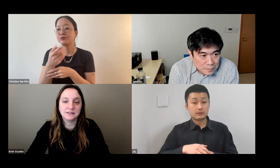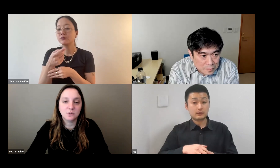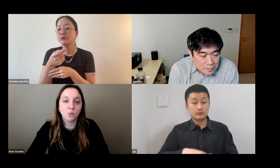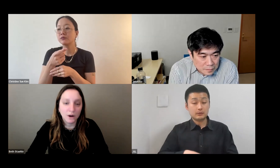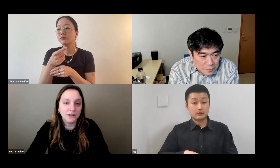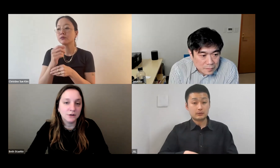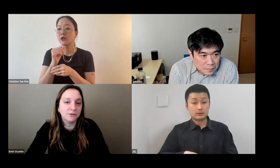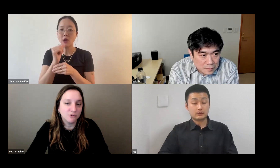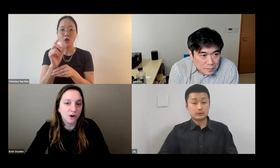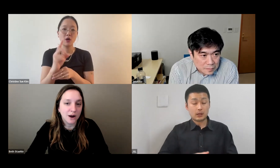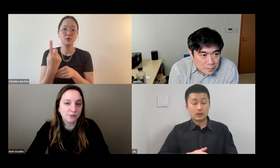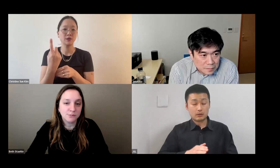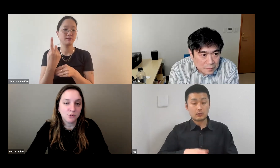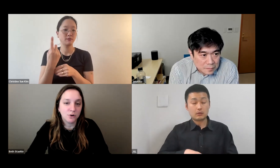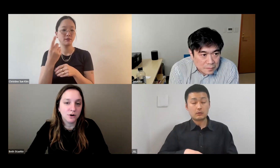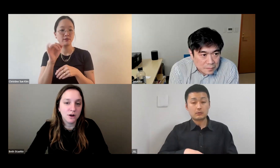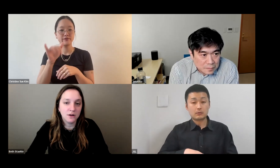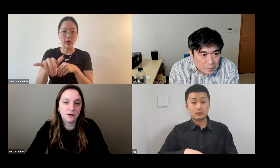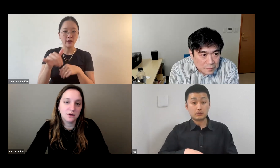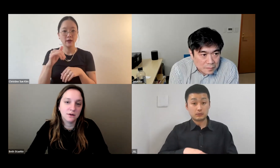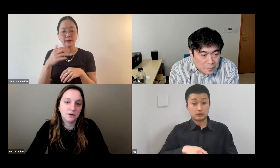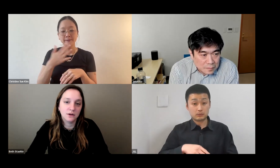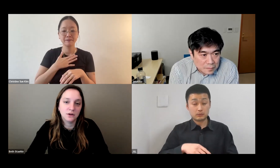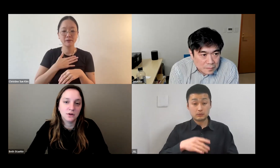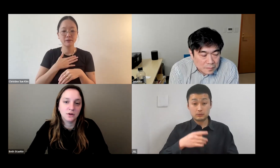one year before I was born.